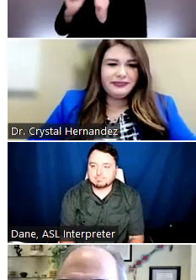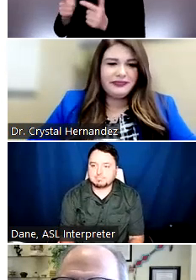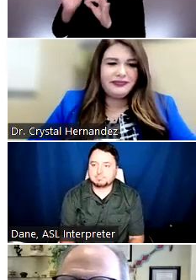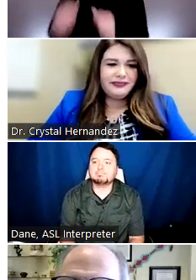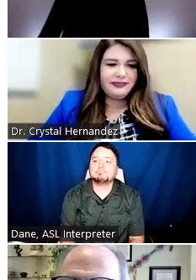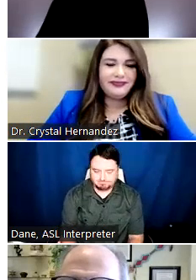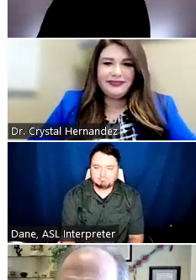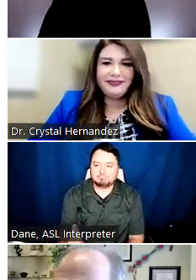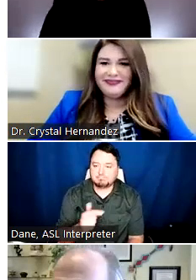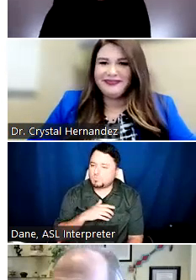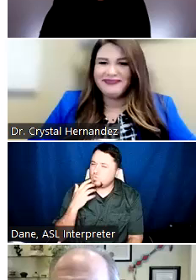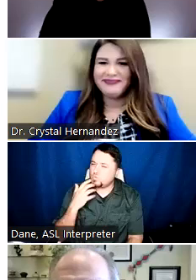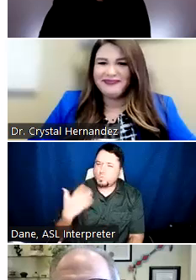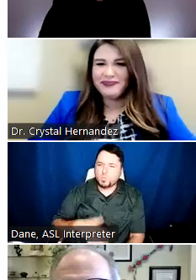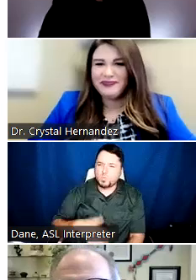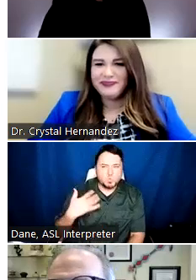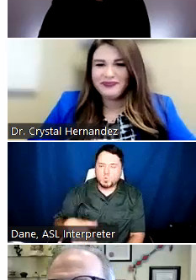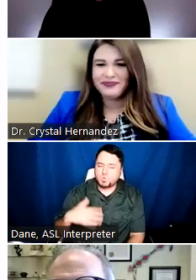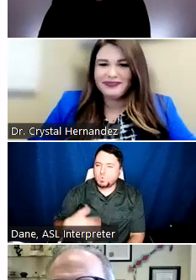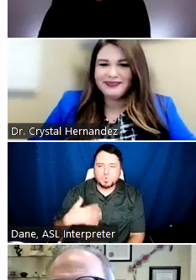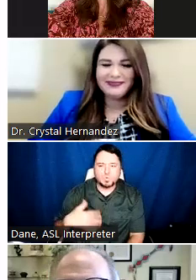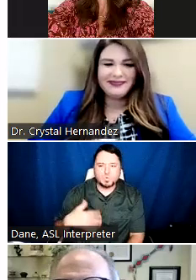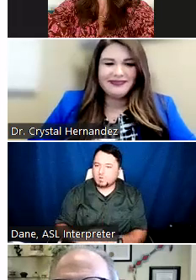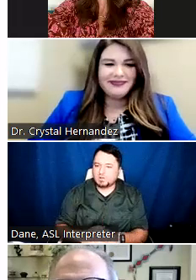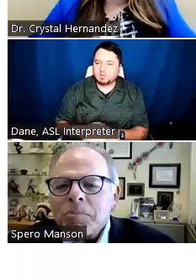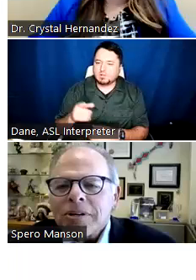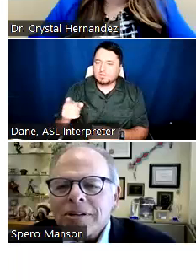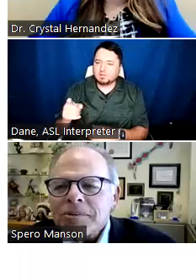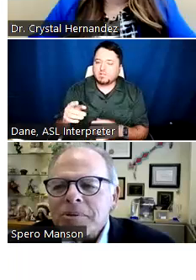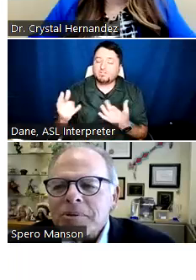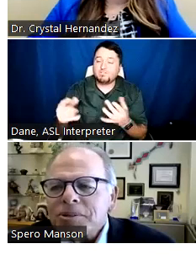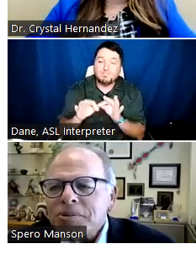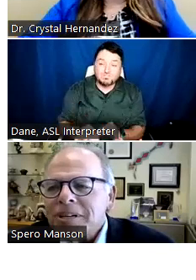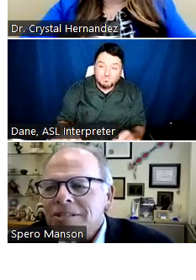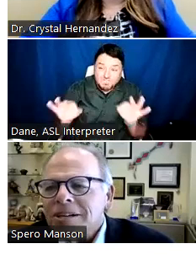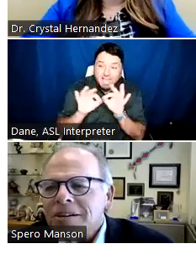Crystal, such a valuable contribution to this